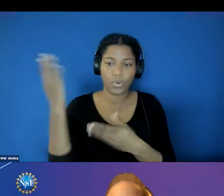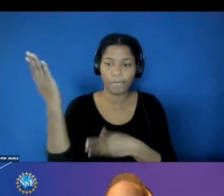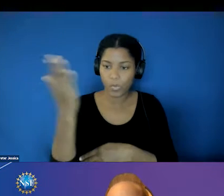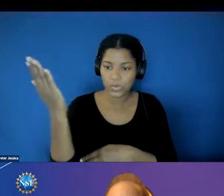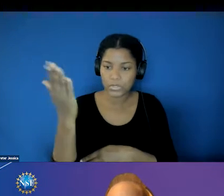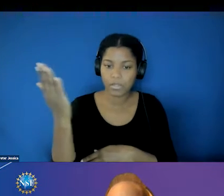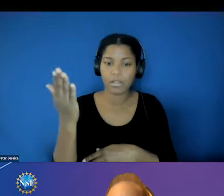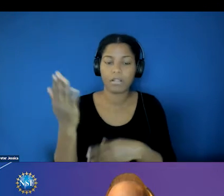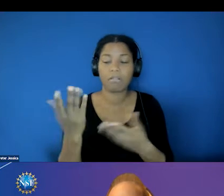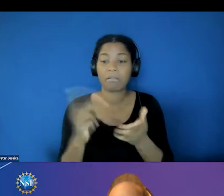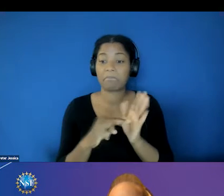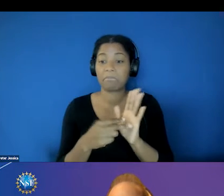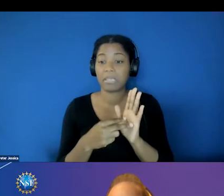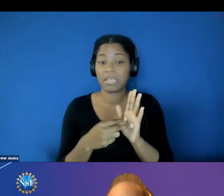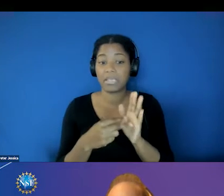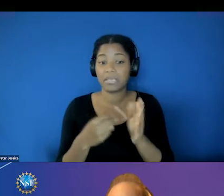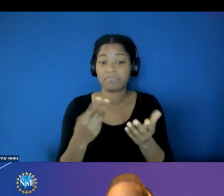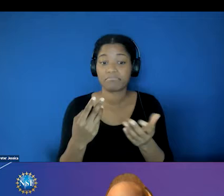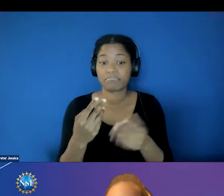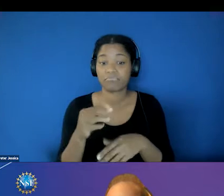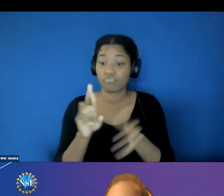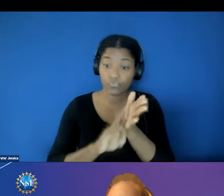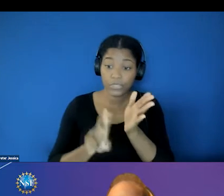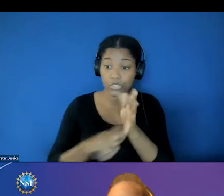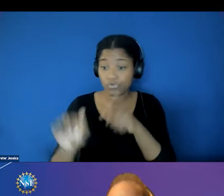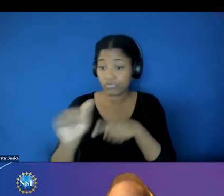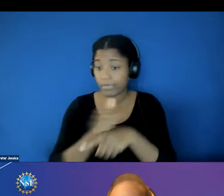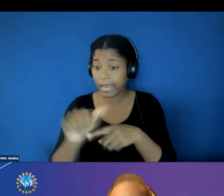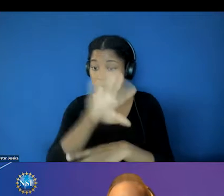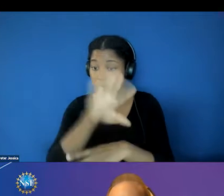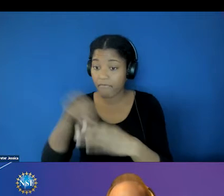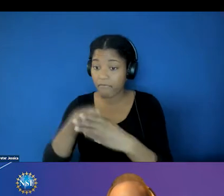and don't necessarily constitute the research training component. Next slide, please.